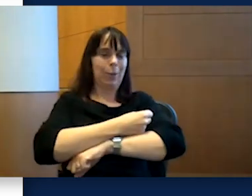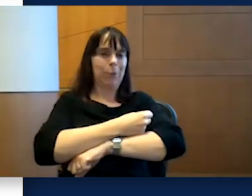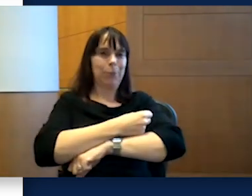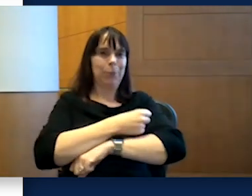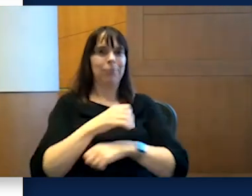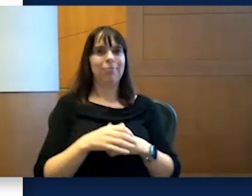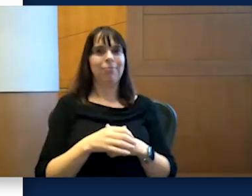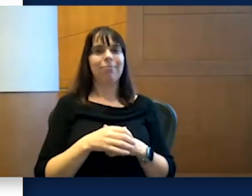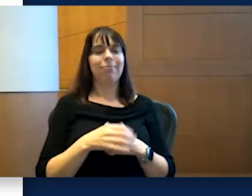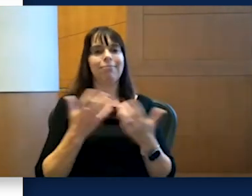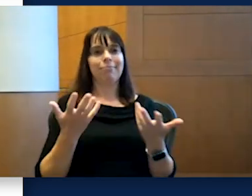So if we had more time we would discuss what kind of input is desirable for prosthetic control, talking about communication -- that's the area I'm in, so this is where I could talk forever. I can talk forever just about anything...